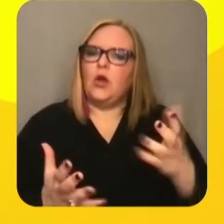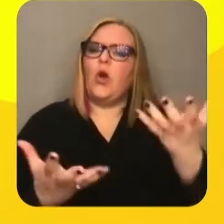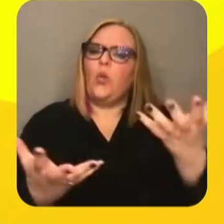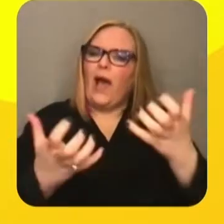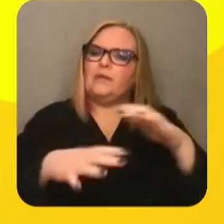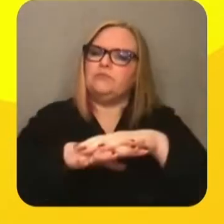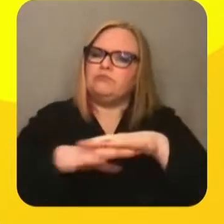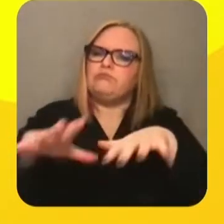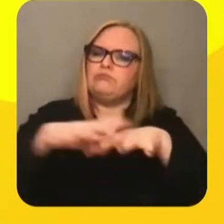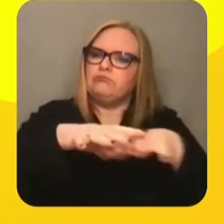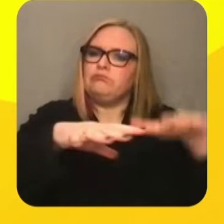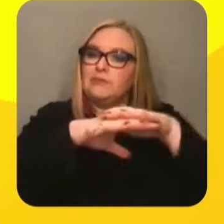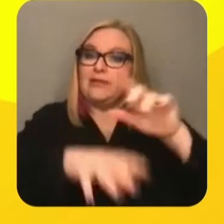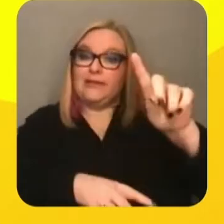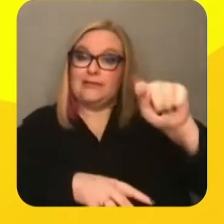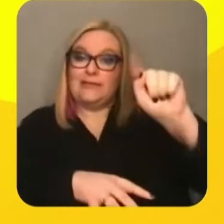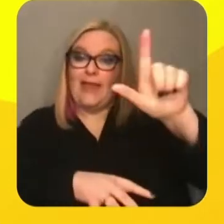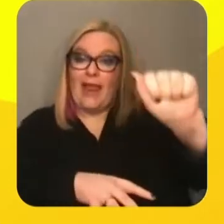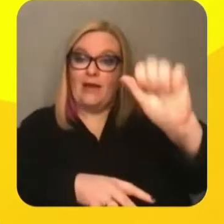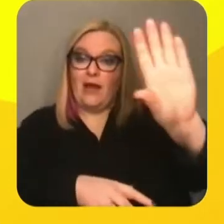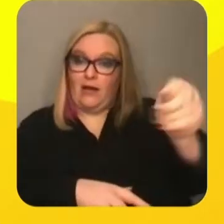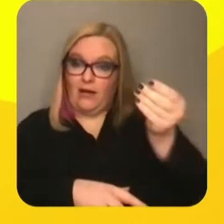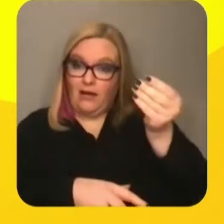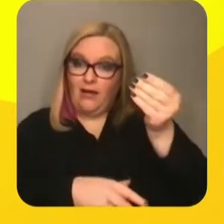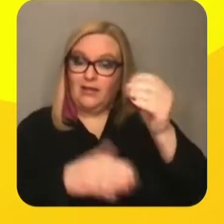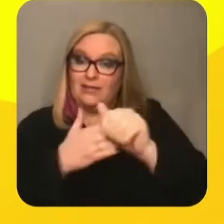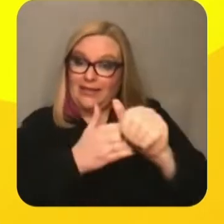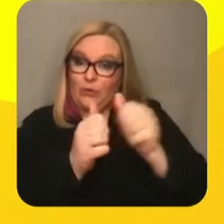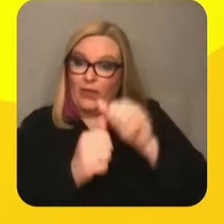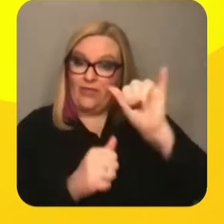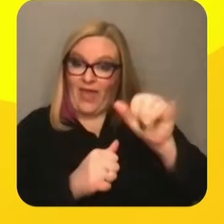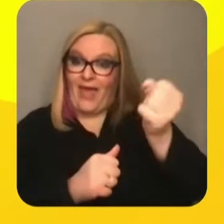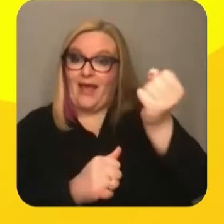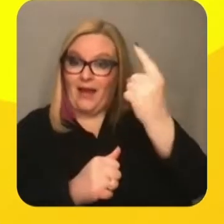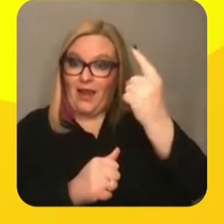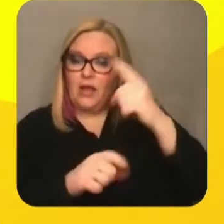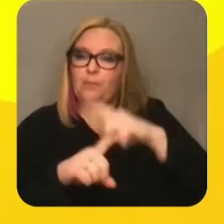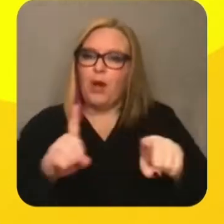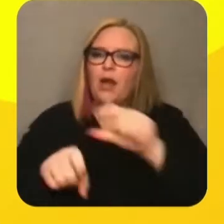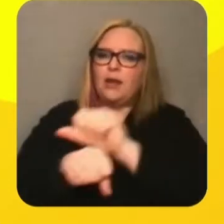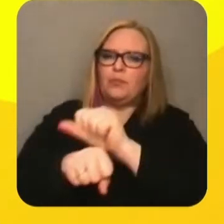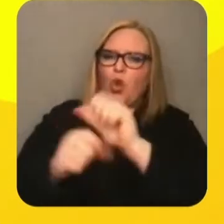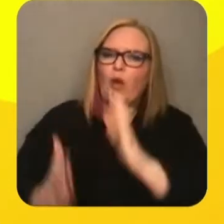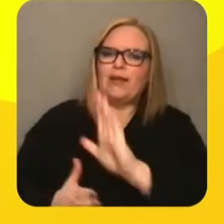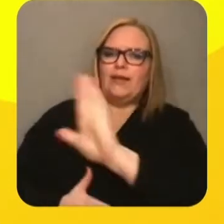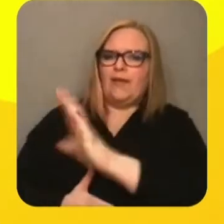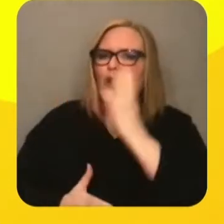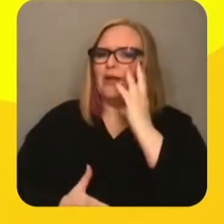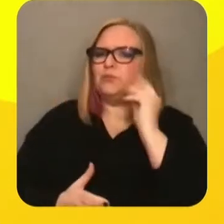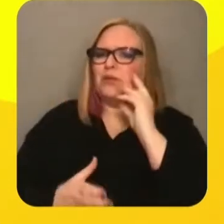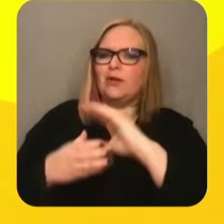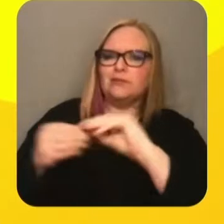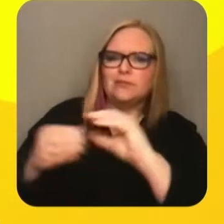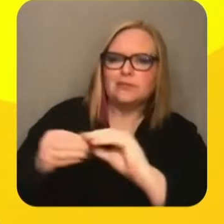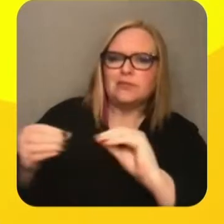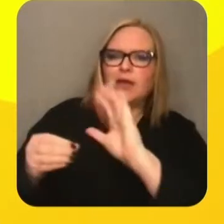the data leading with the data but also the employee's direct experience of how they are experiencing the organization.